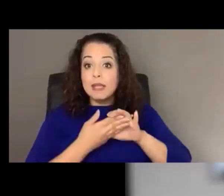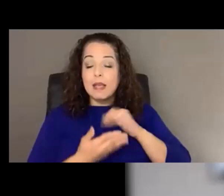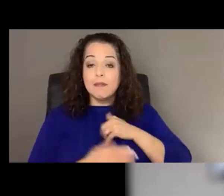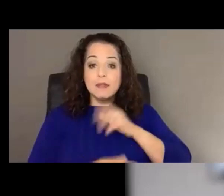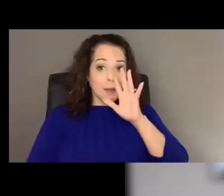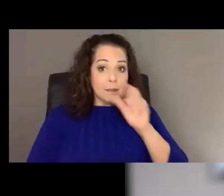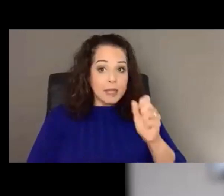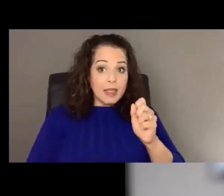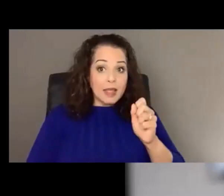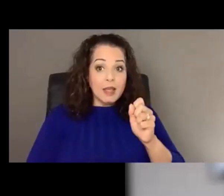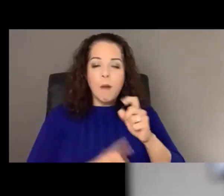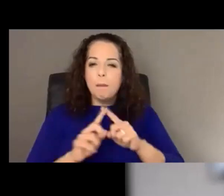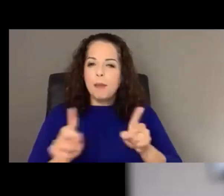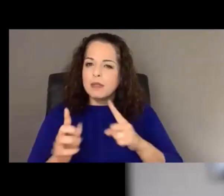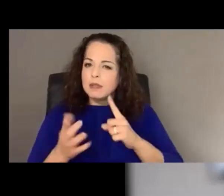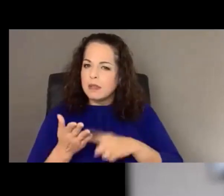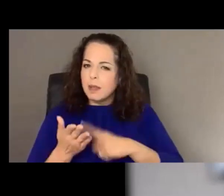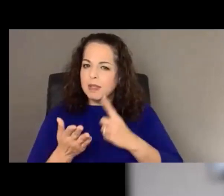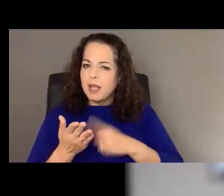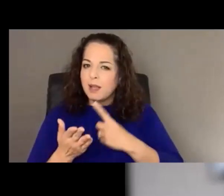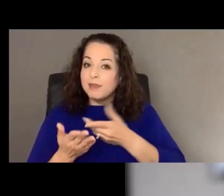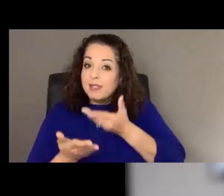But there's actually evidence to show